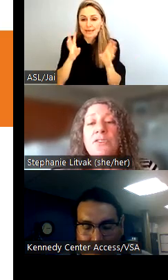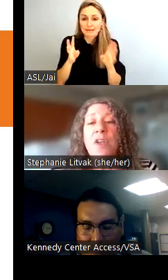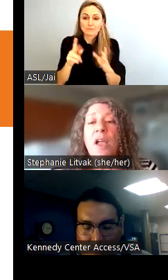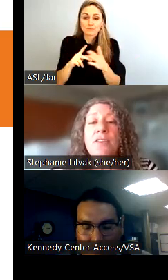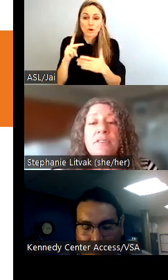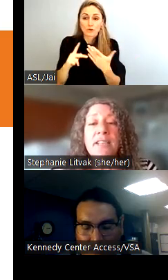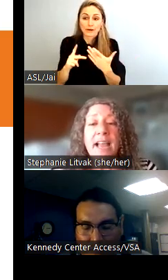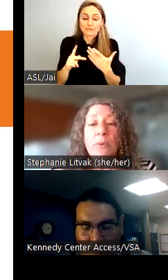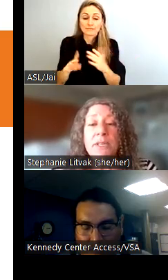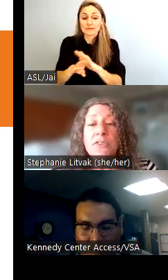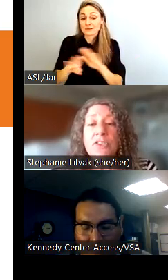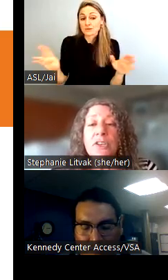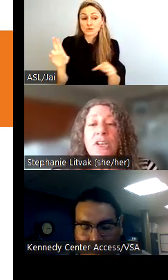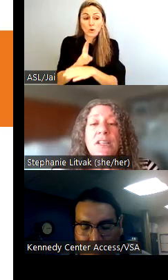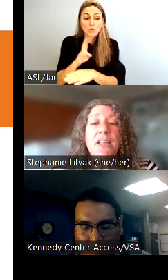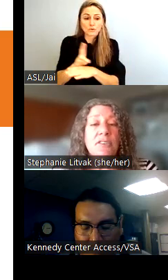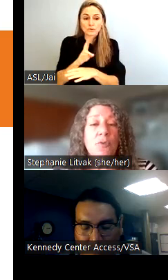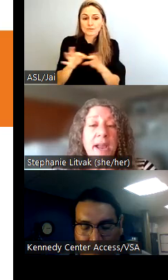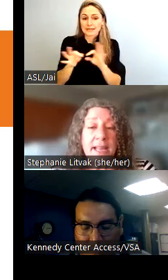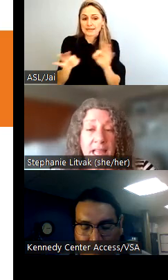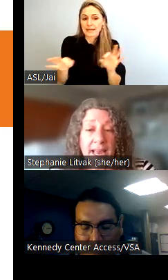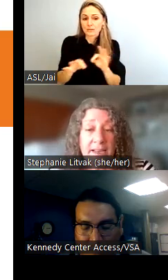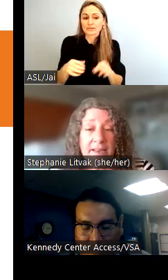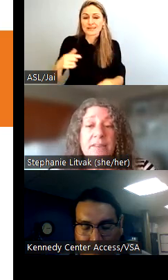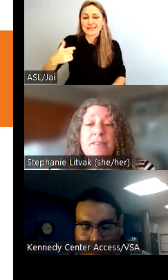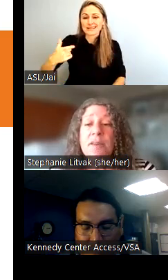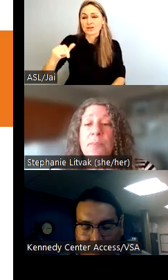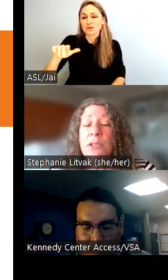Do not use language that's grant-like.